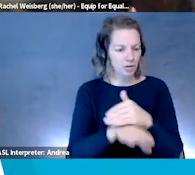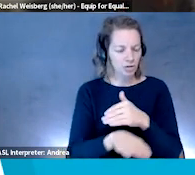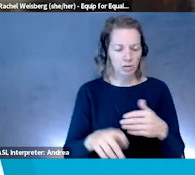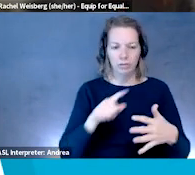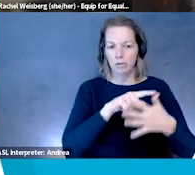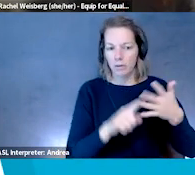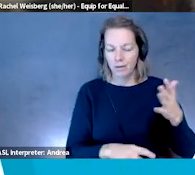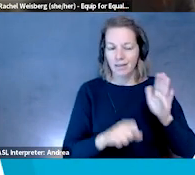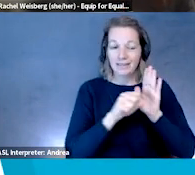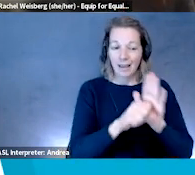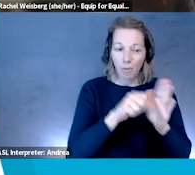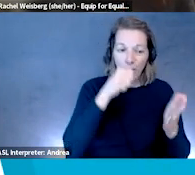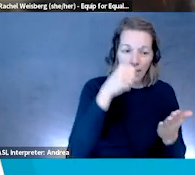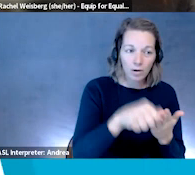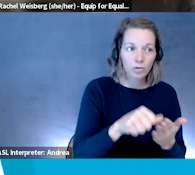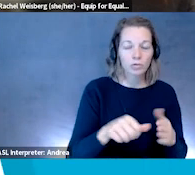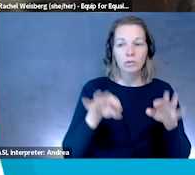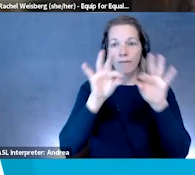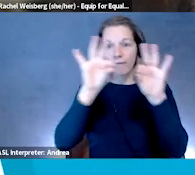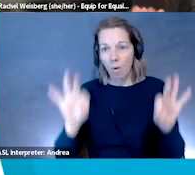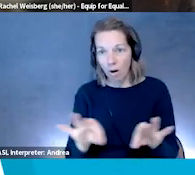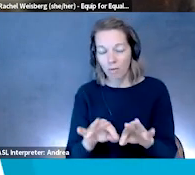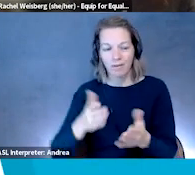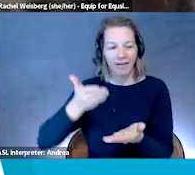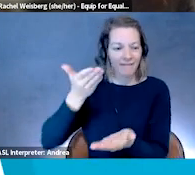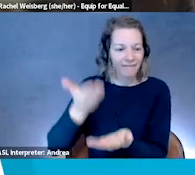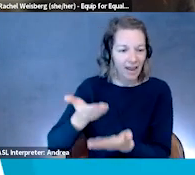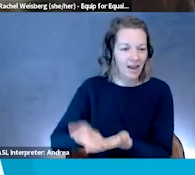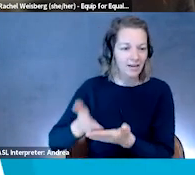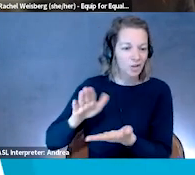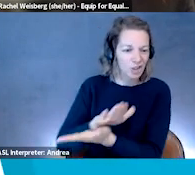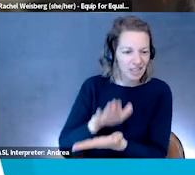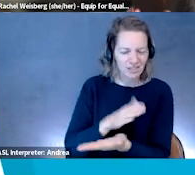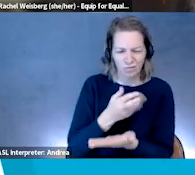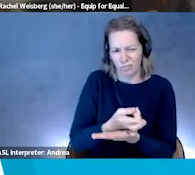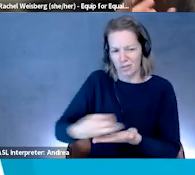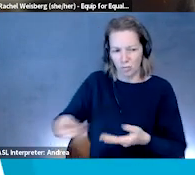TALKING ABOUT PEOPLE'S RIGHTS, TO HELPING THEM WITH